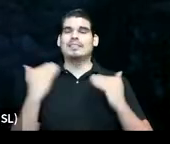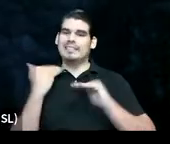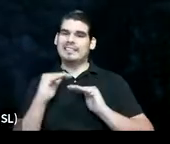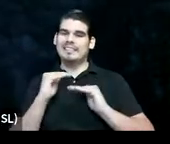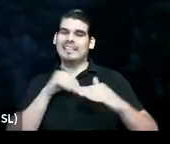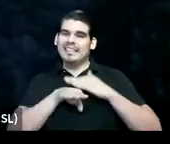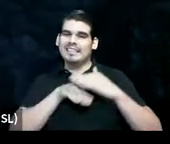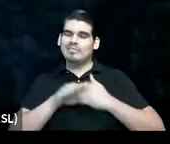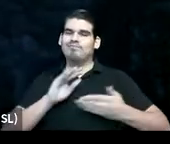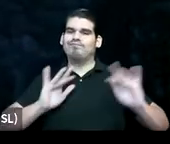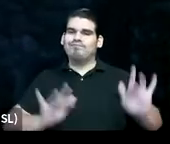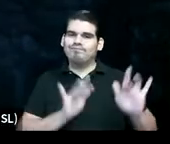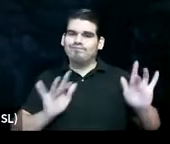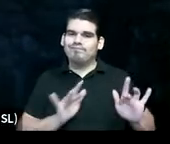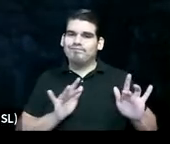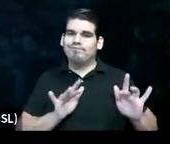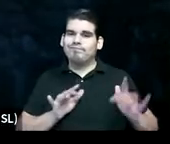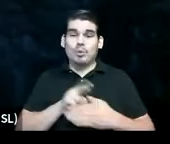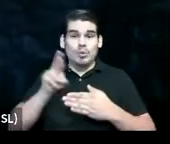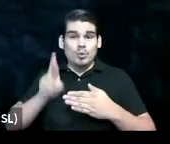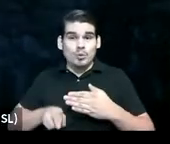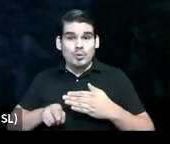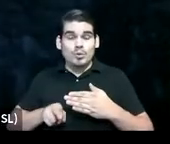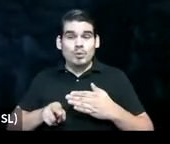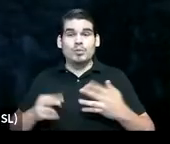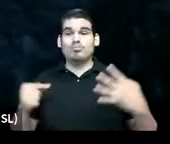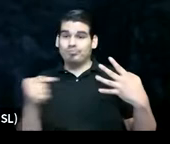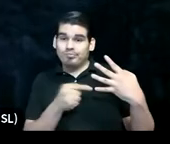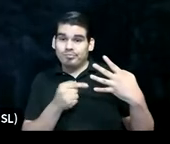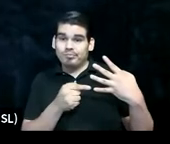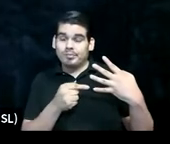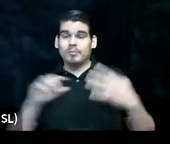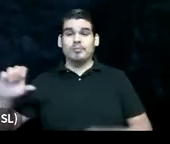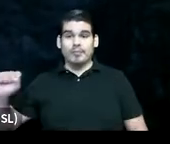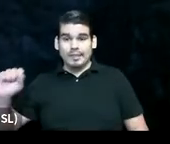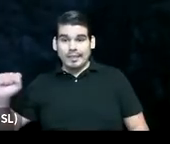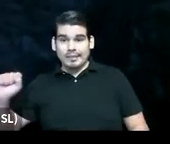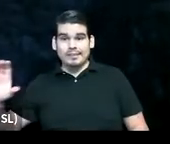to provide more technological help that is like the free Wifi and laptops CCC students reduces equity gaps.